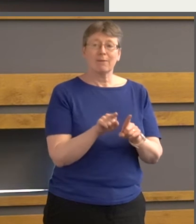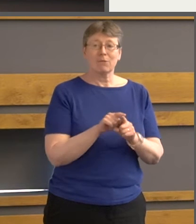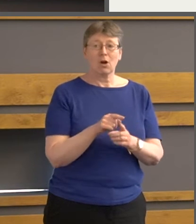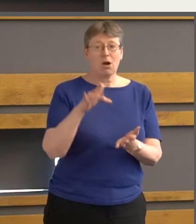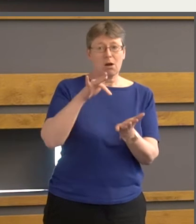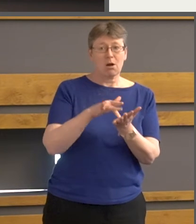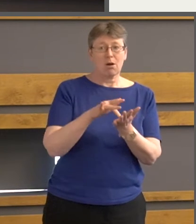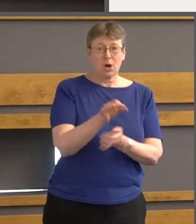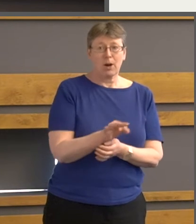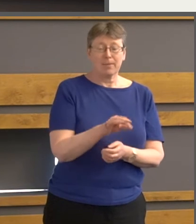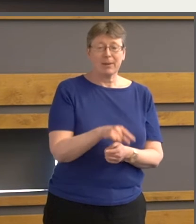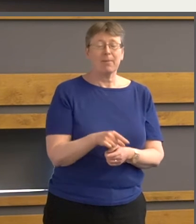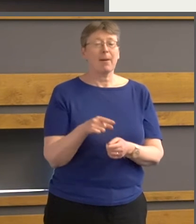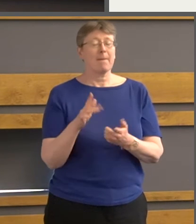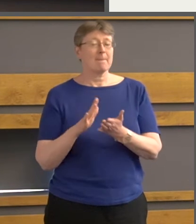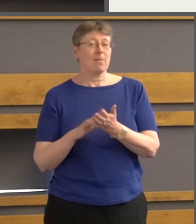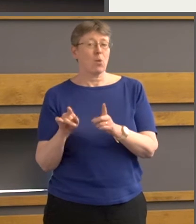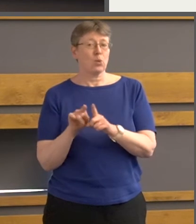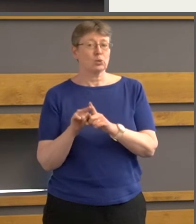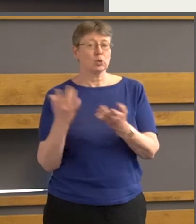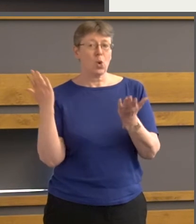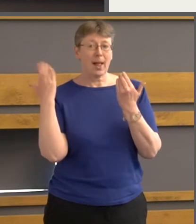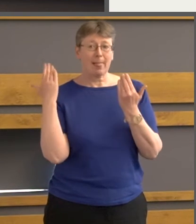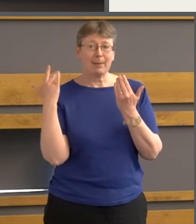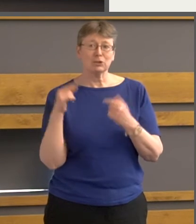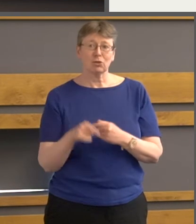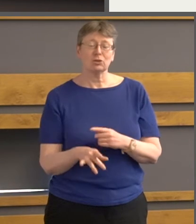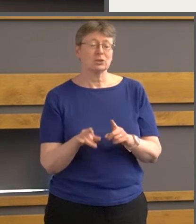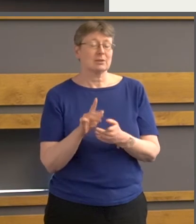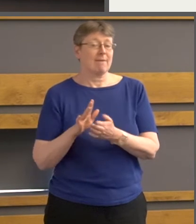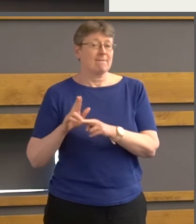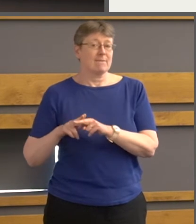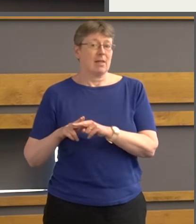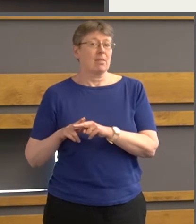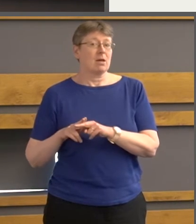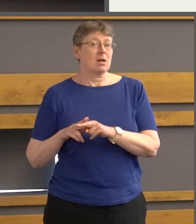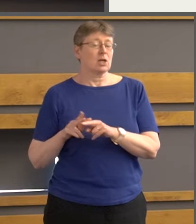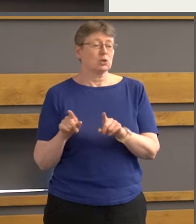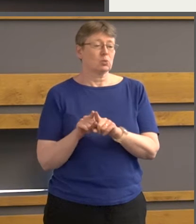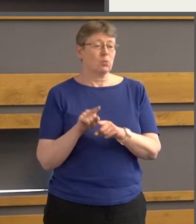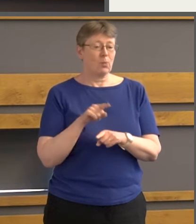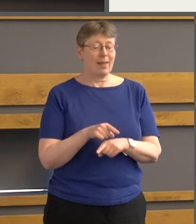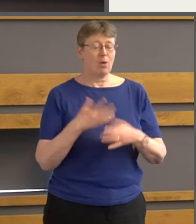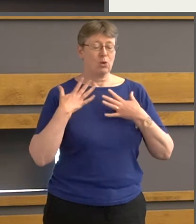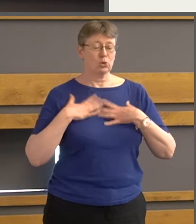my mother was a climatologist and my father and mother specialized in human geography.